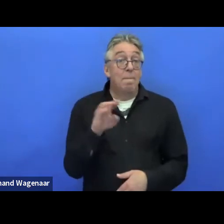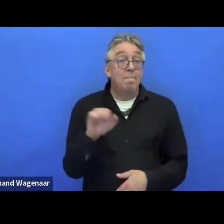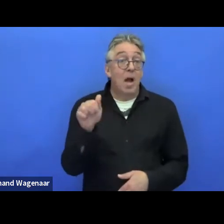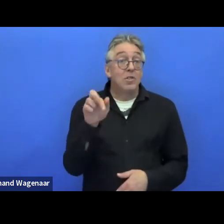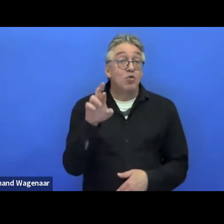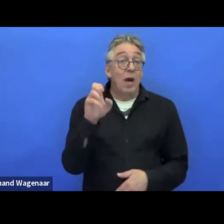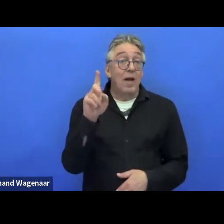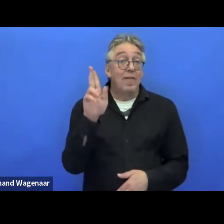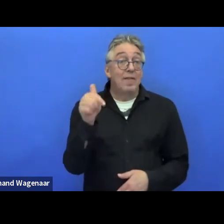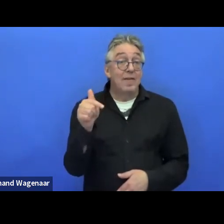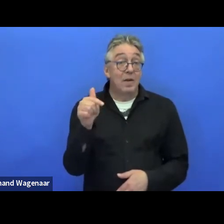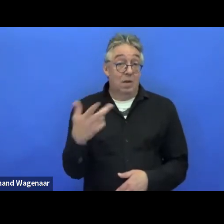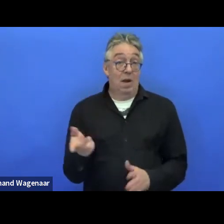we have the European Ombudsman.